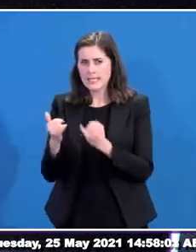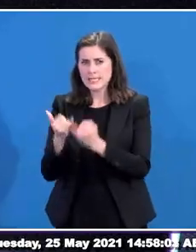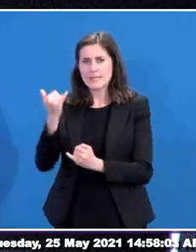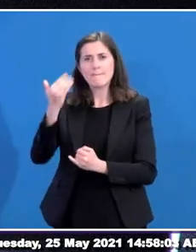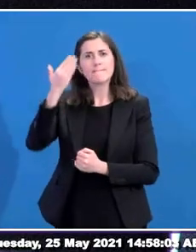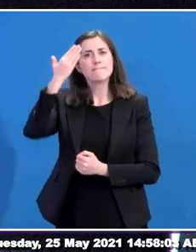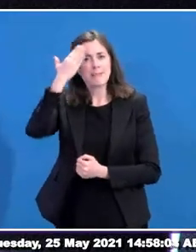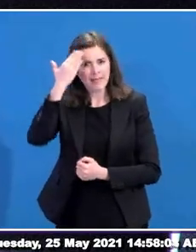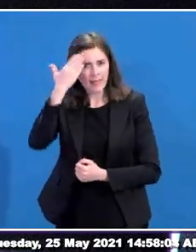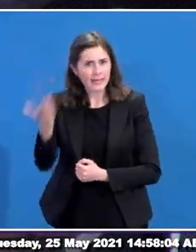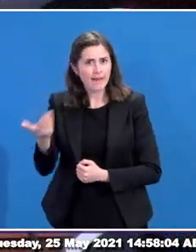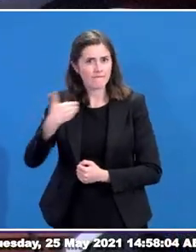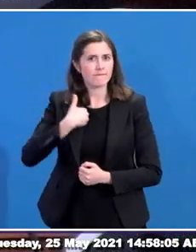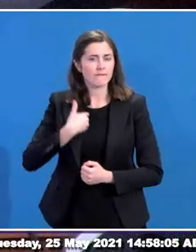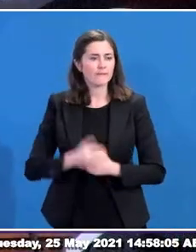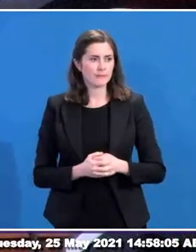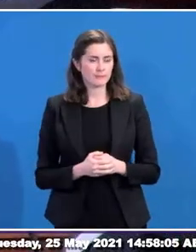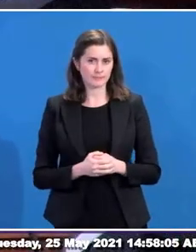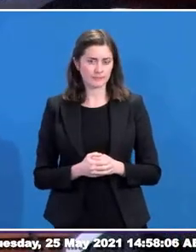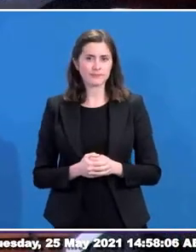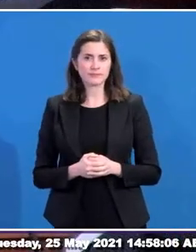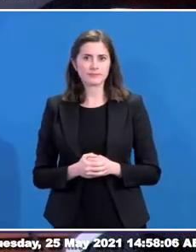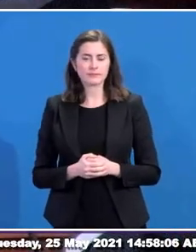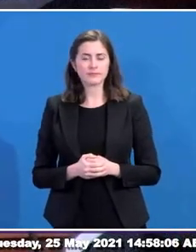So the documents that the Commissioners have behind